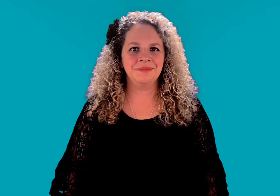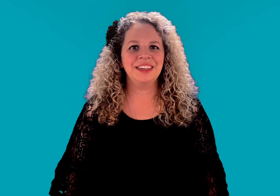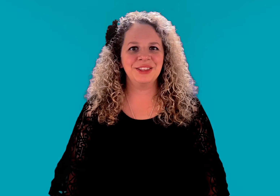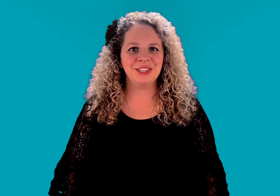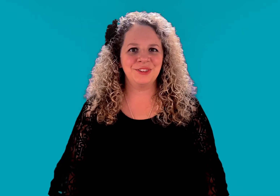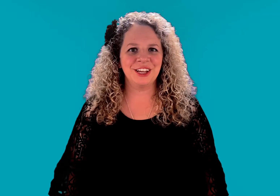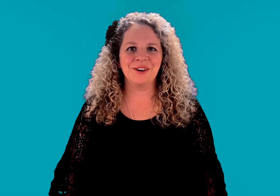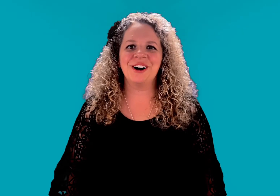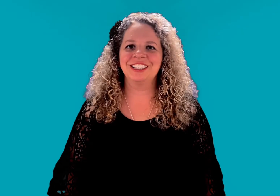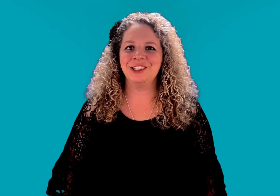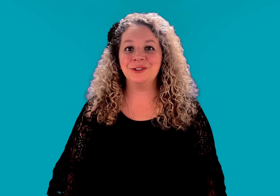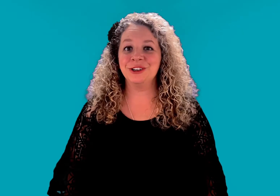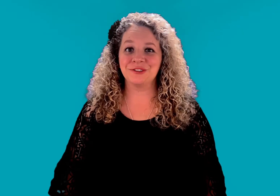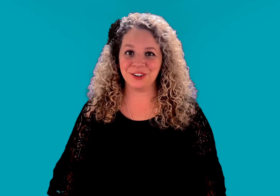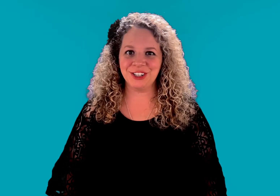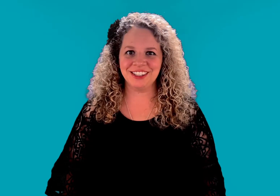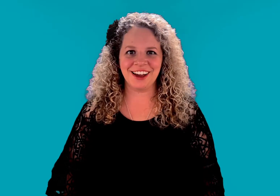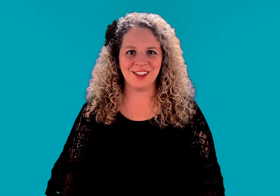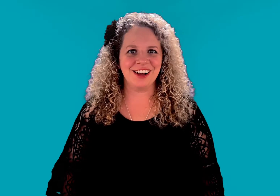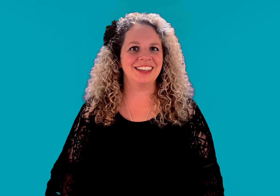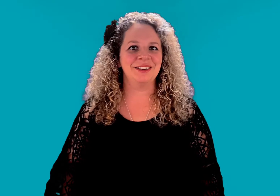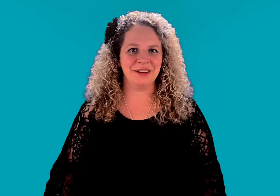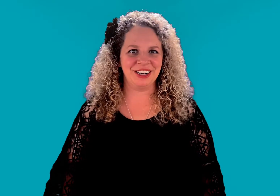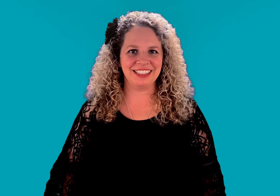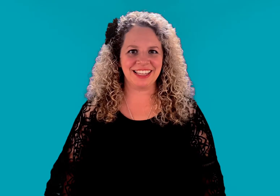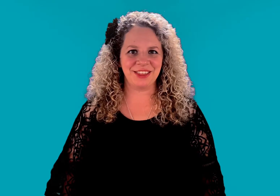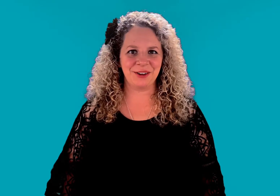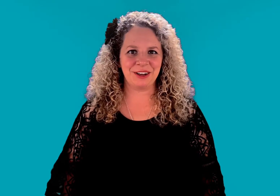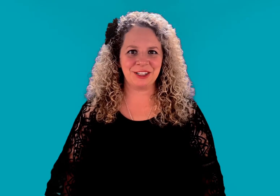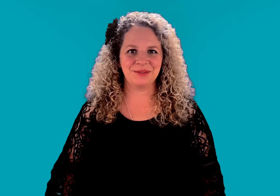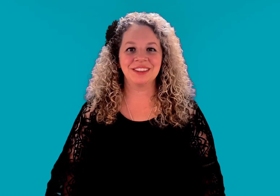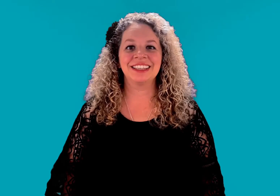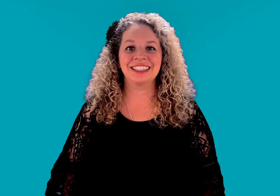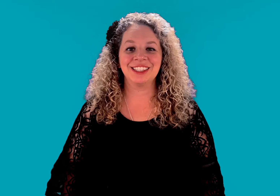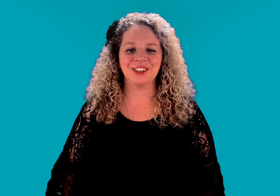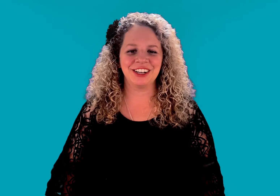In this video I'll teach you your first dialogue in American Sign Language. Let's get started.